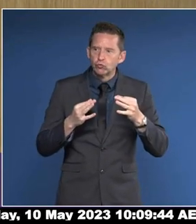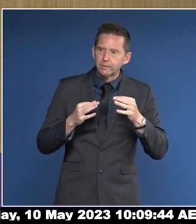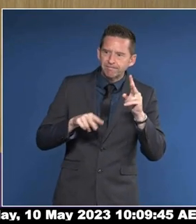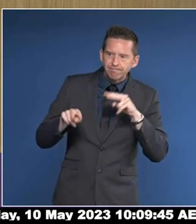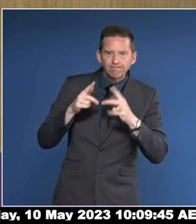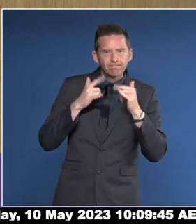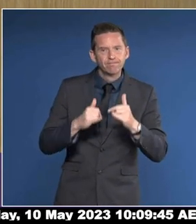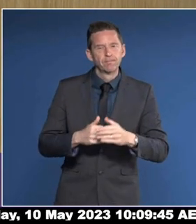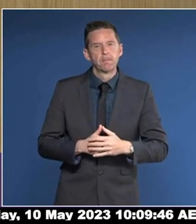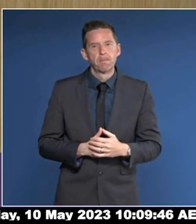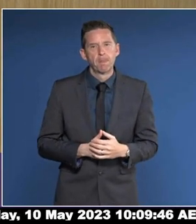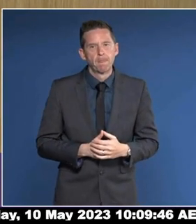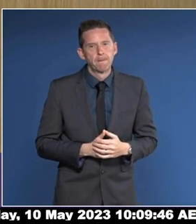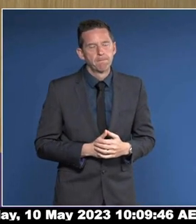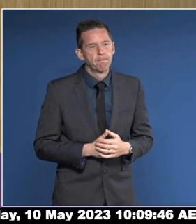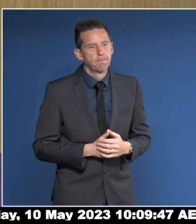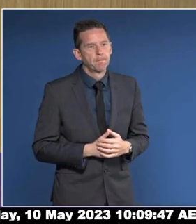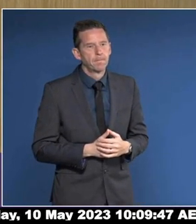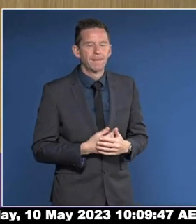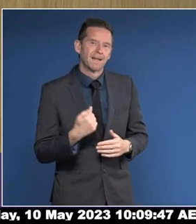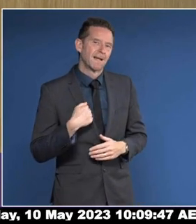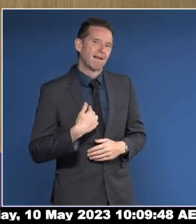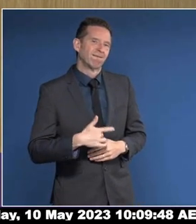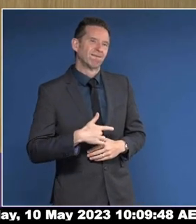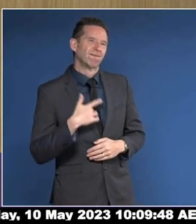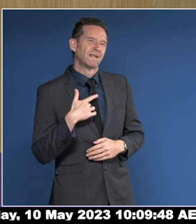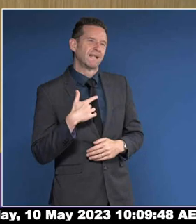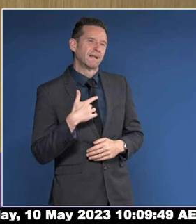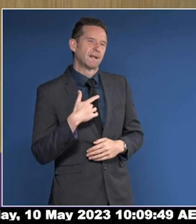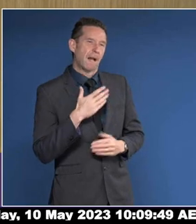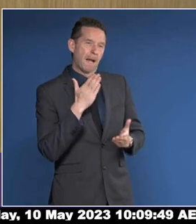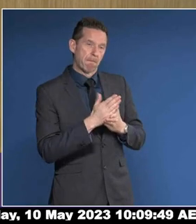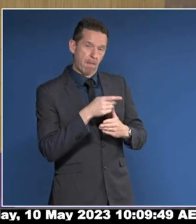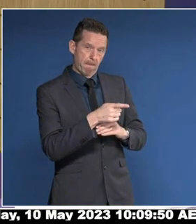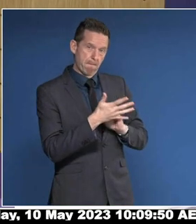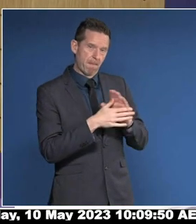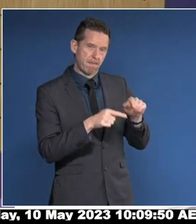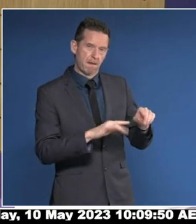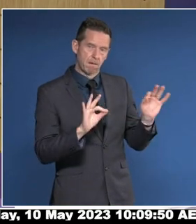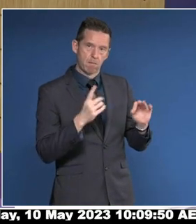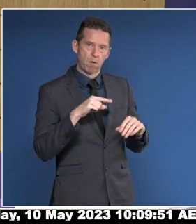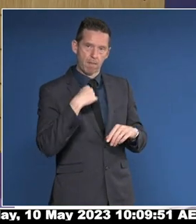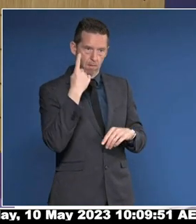I don't think that's what that means because the key element that's missing with your response is disability.